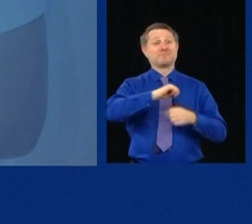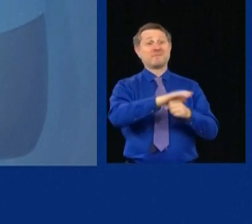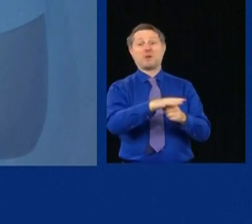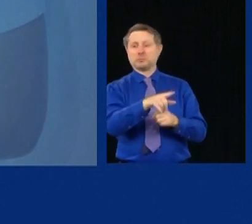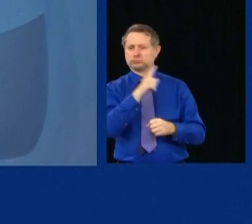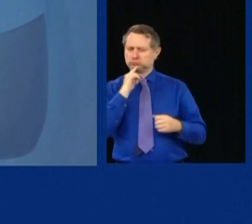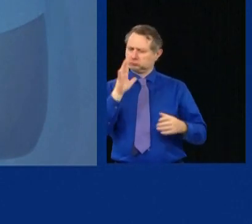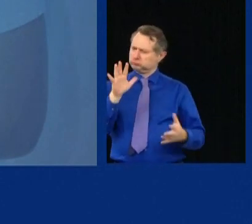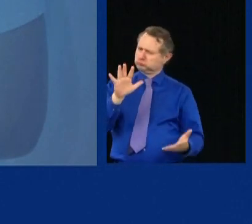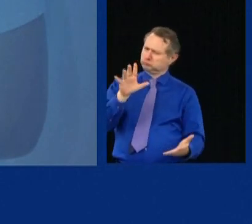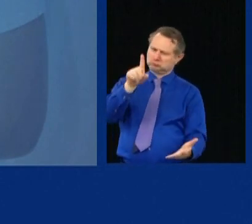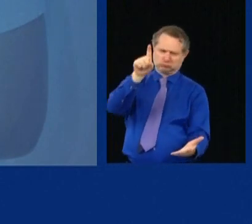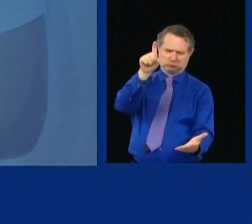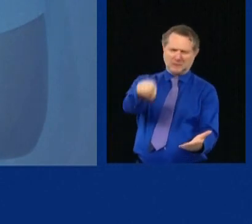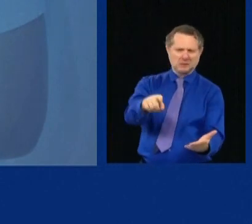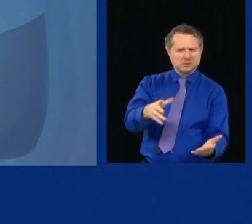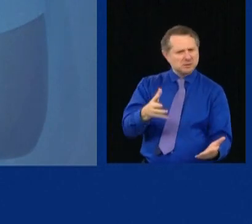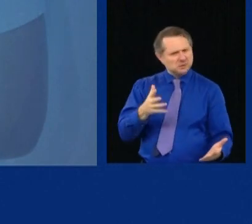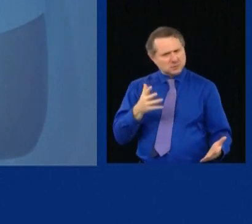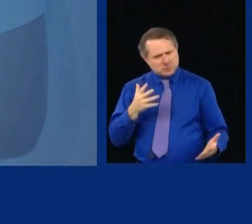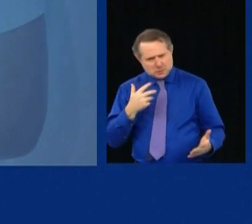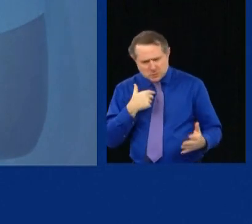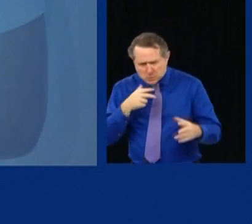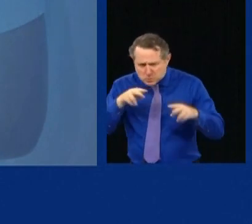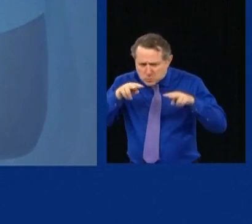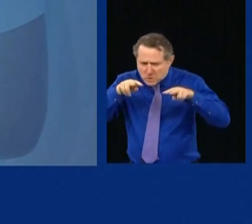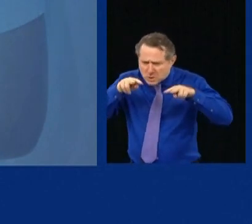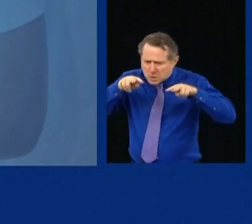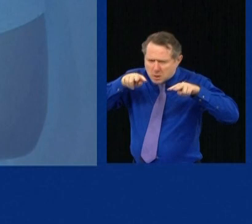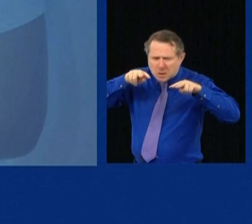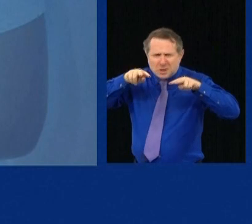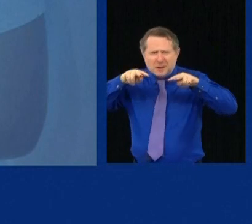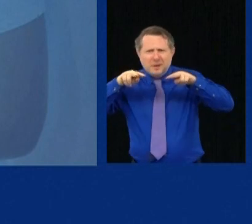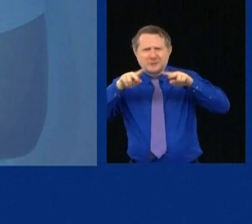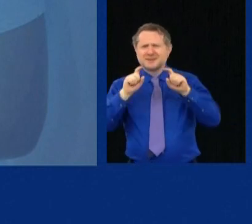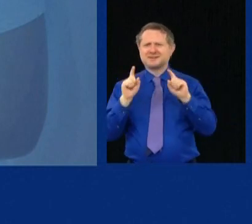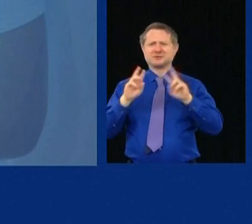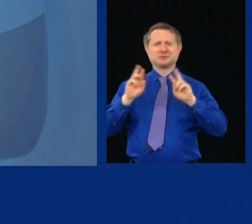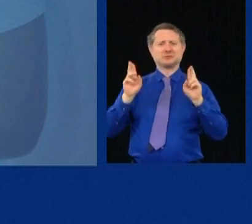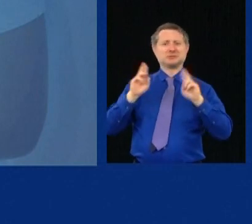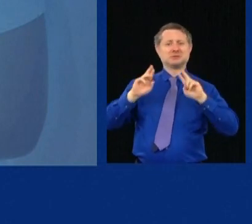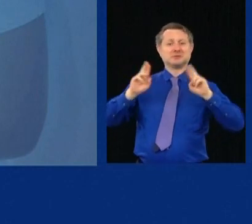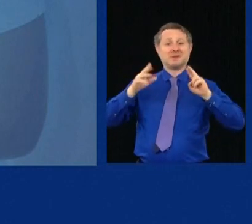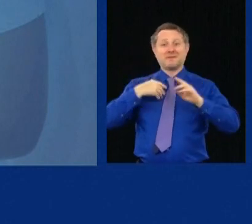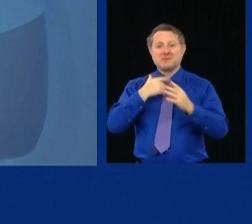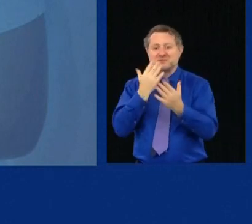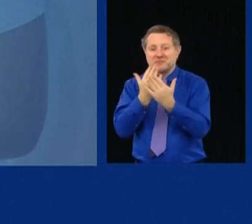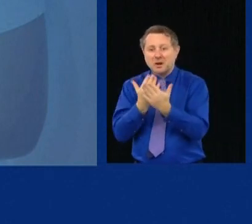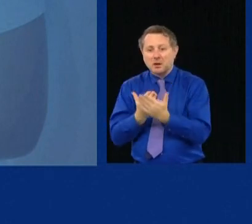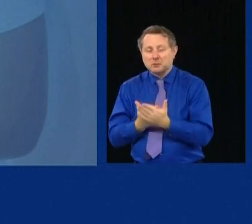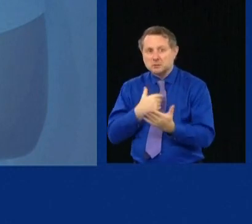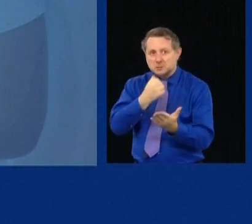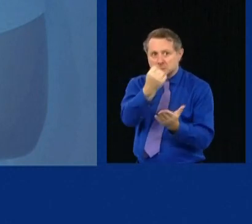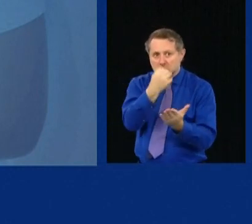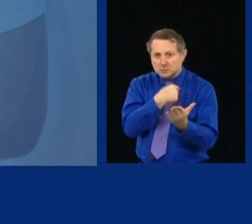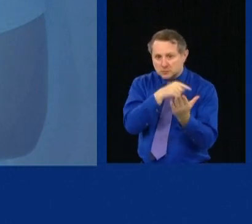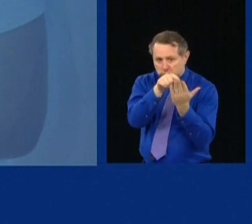IN THIS STATE. AND THEN WITH THIS VIRUS WE MUST